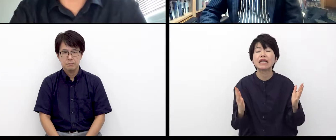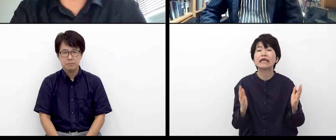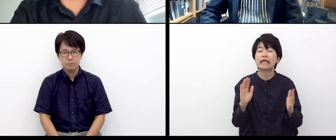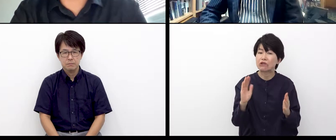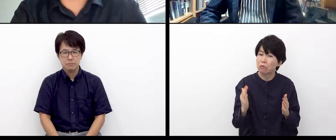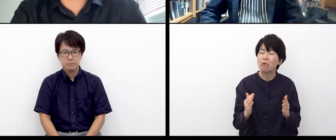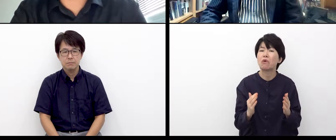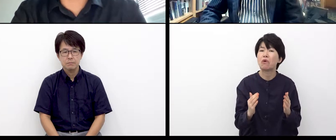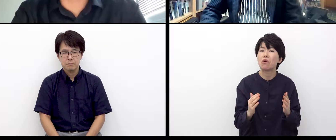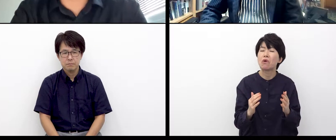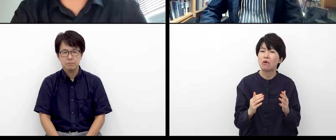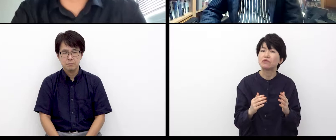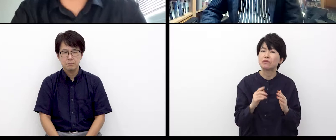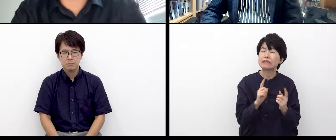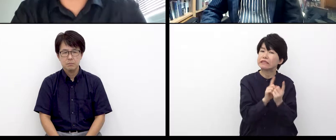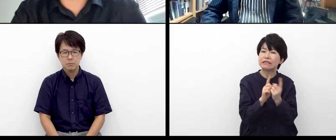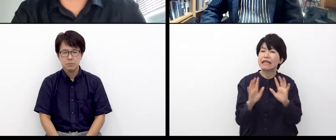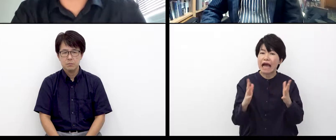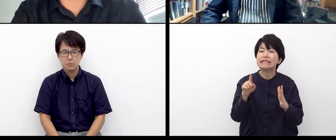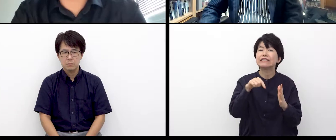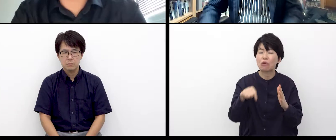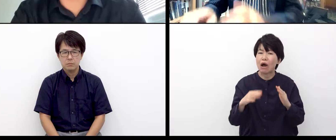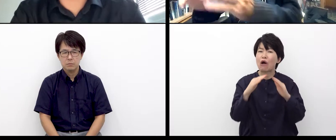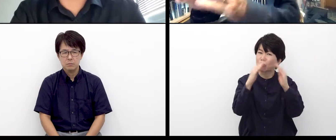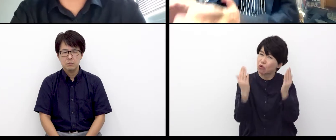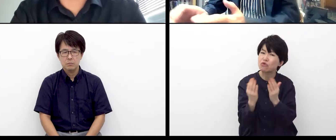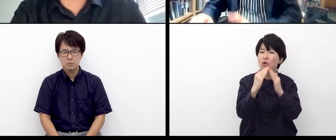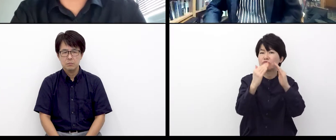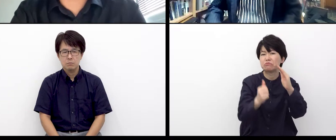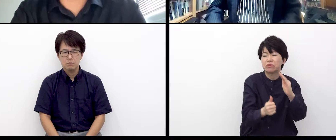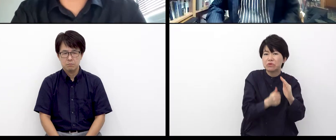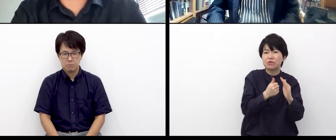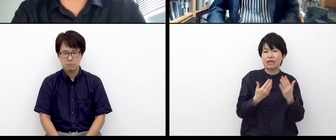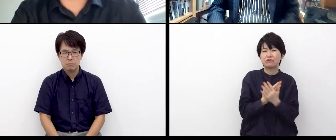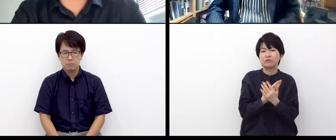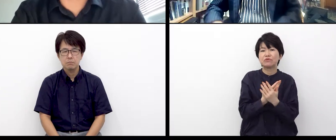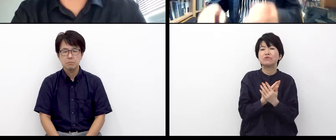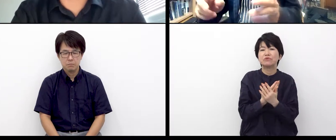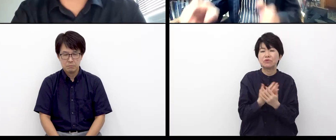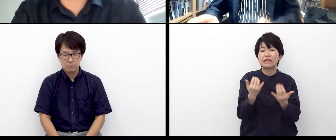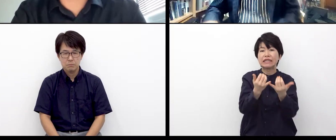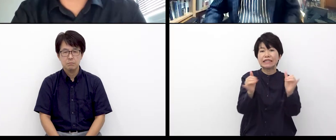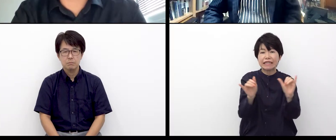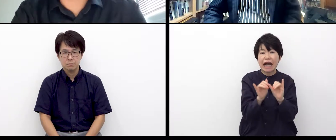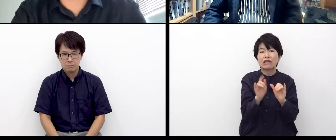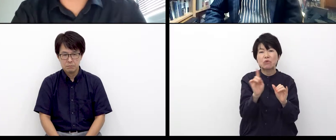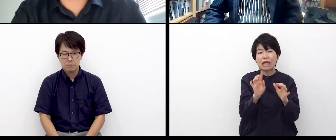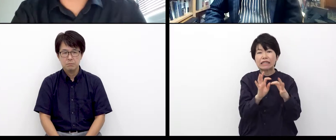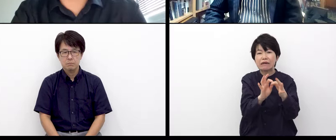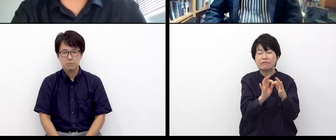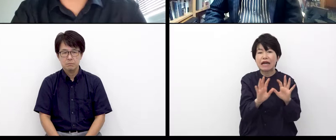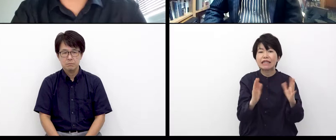Briefly, it is common that, if they don’t have social involvement,